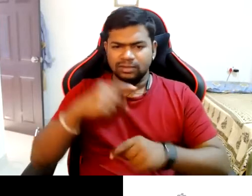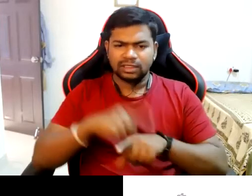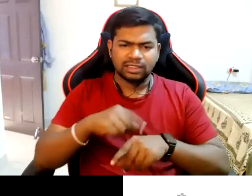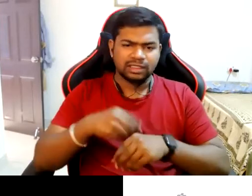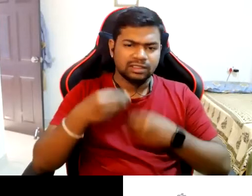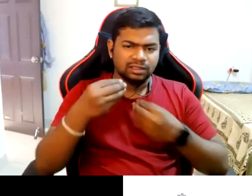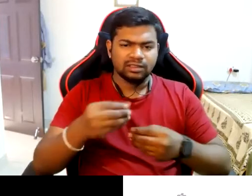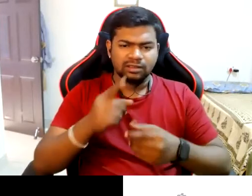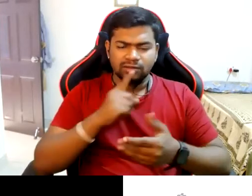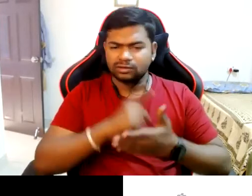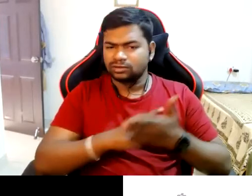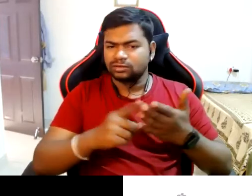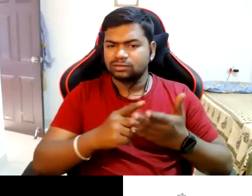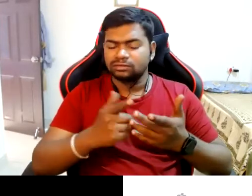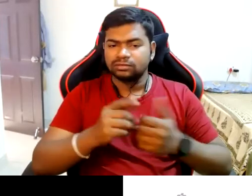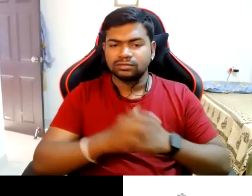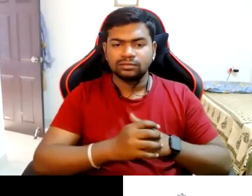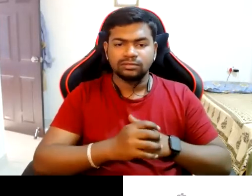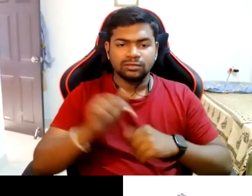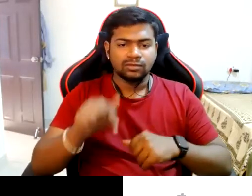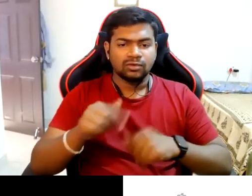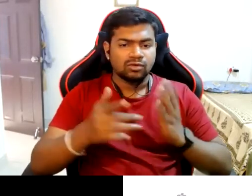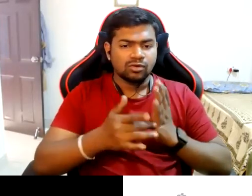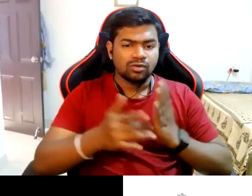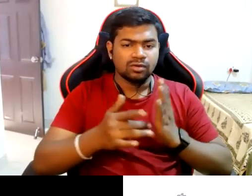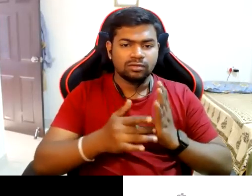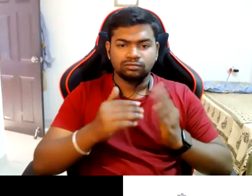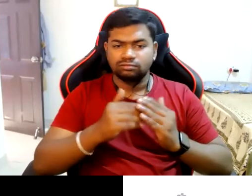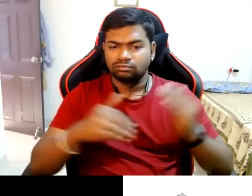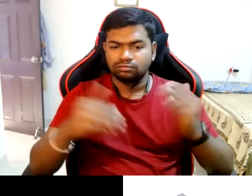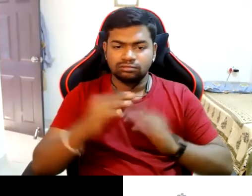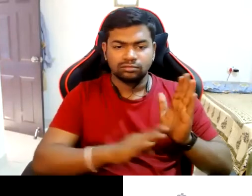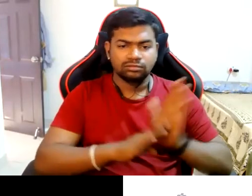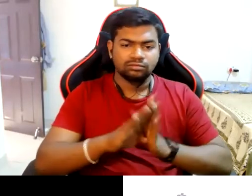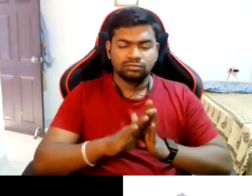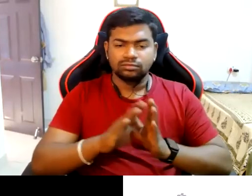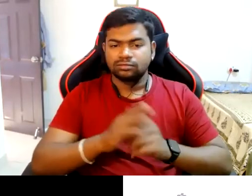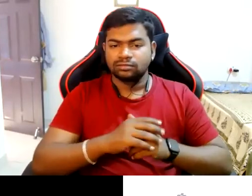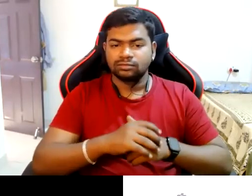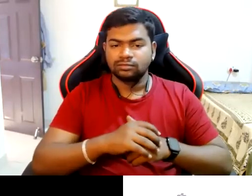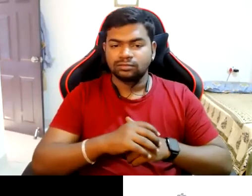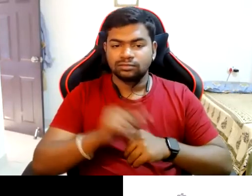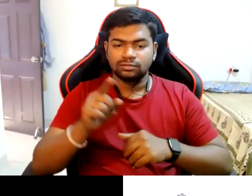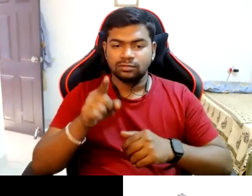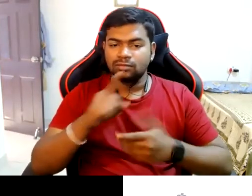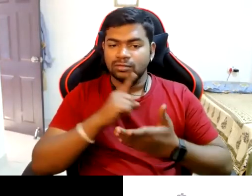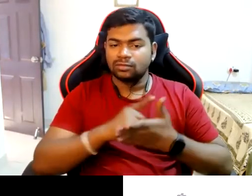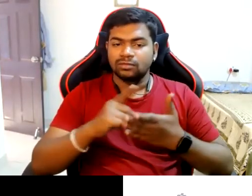amazing because now the technology has advanced to such an amazing level. that you really have chance to be